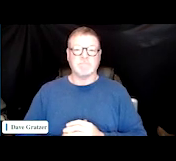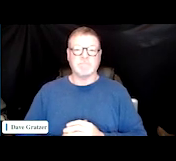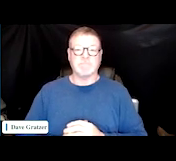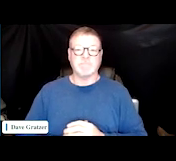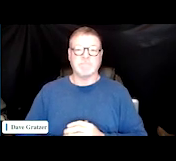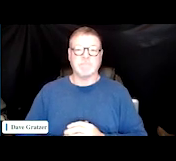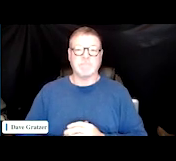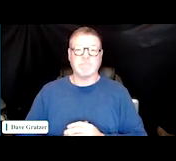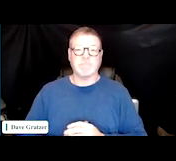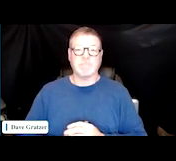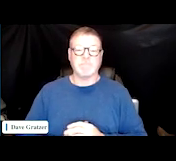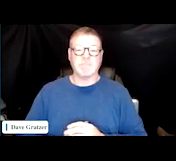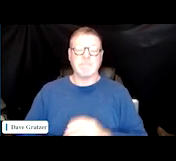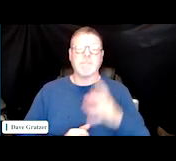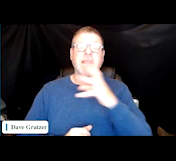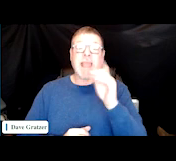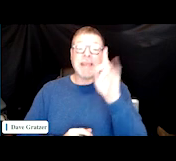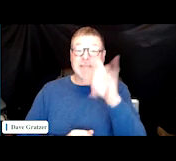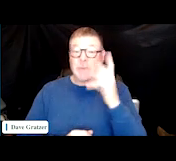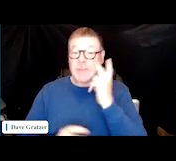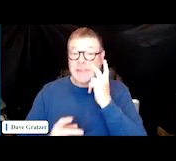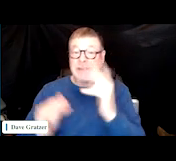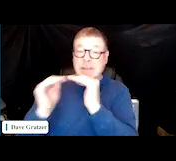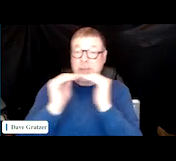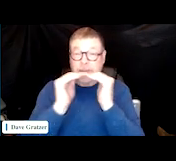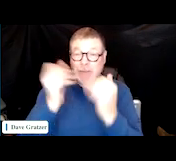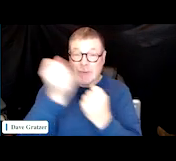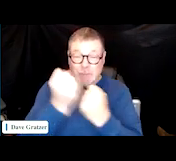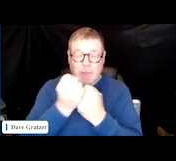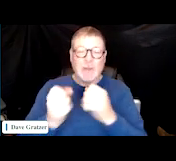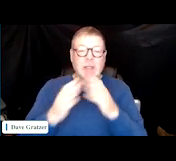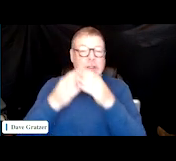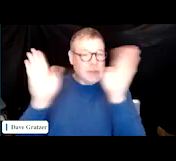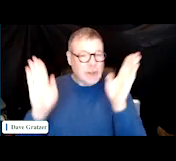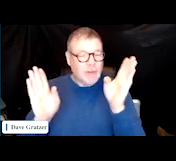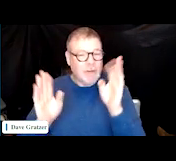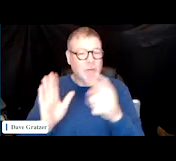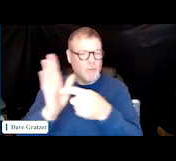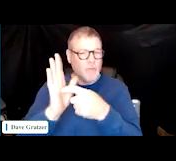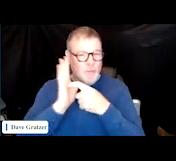When we're talking broadly about peer support, and peer support in general, requirements, and that's in quote,